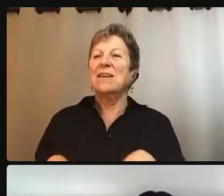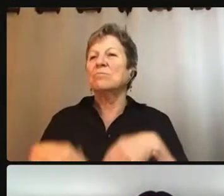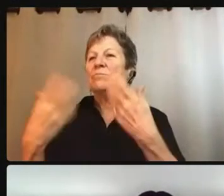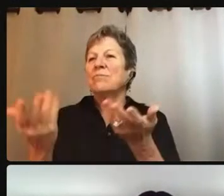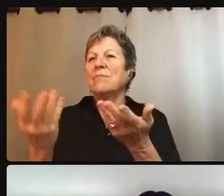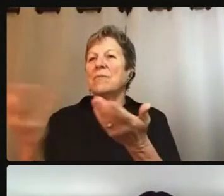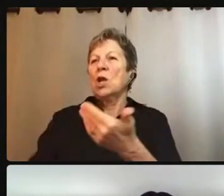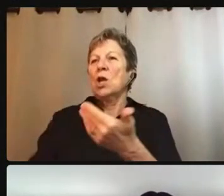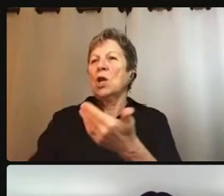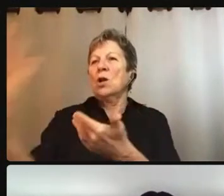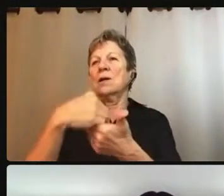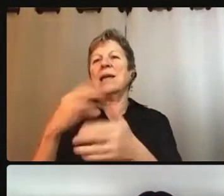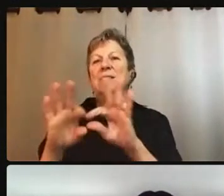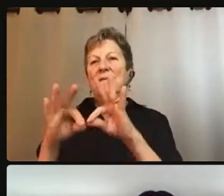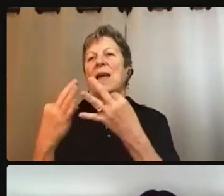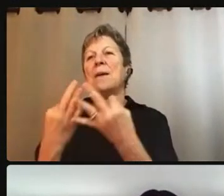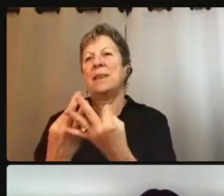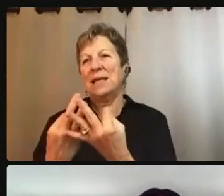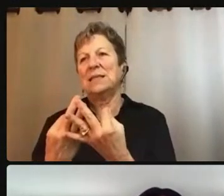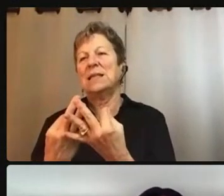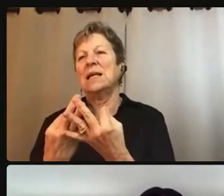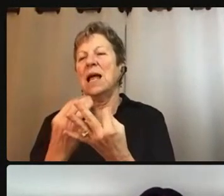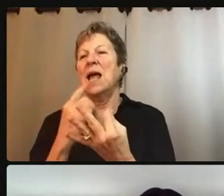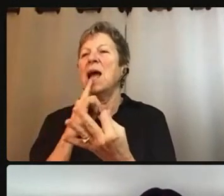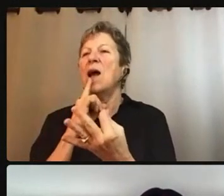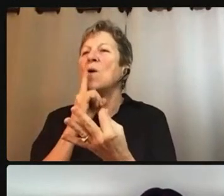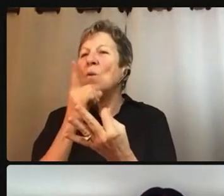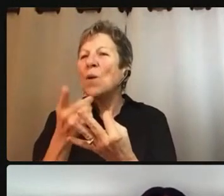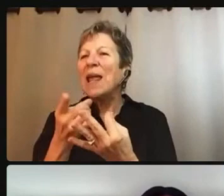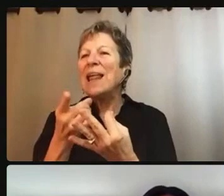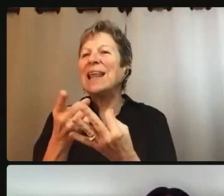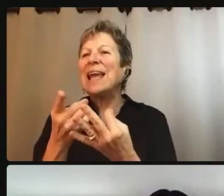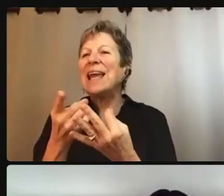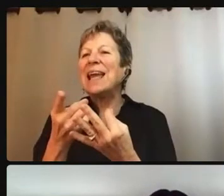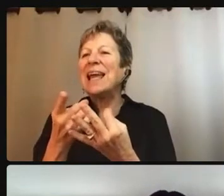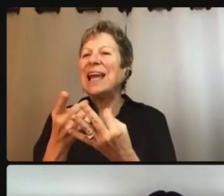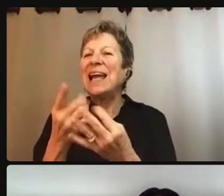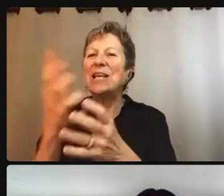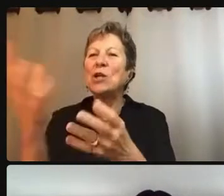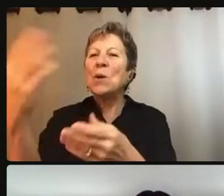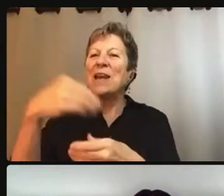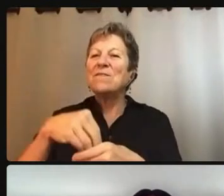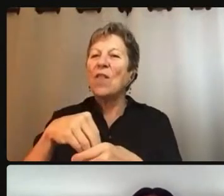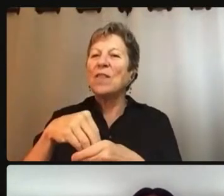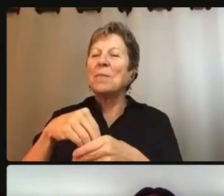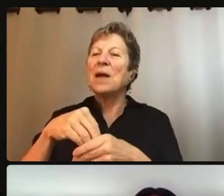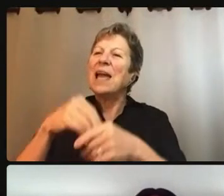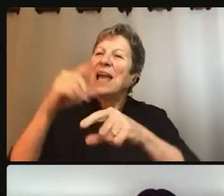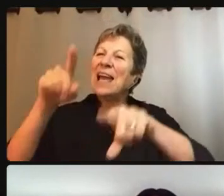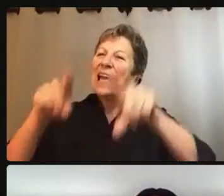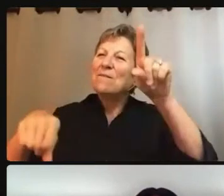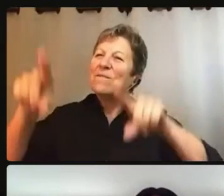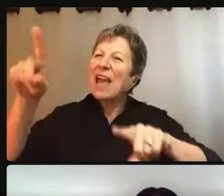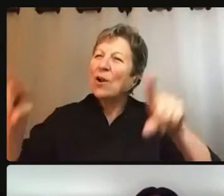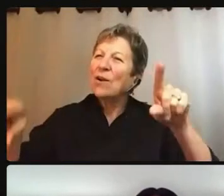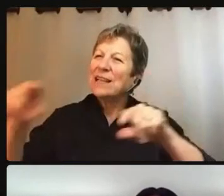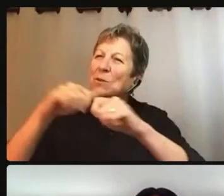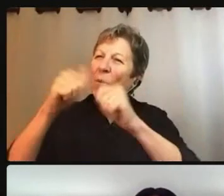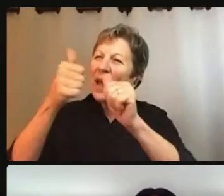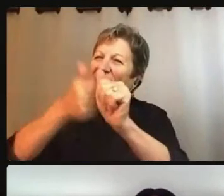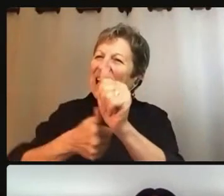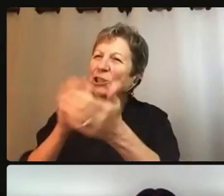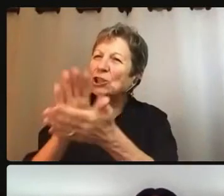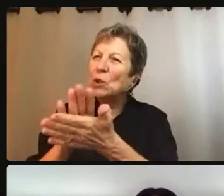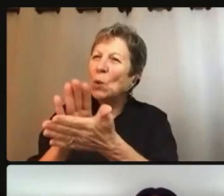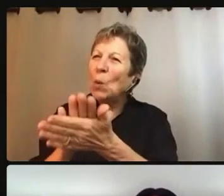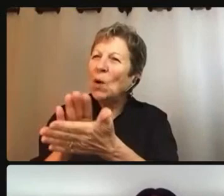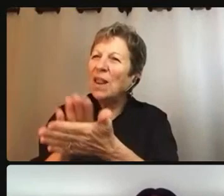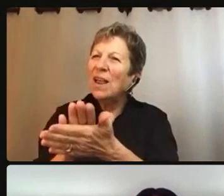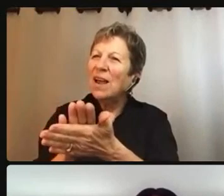ALSO ALL THE KIDS WHO ATTEND SO